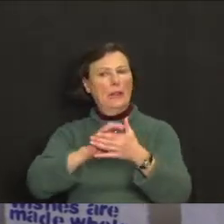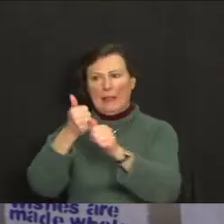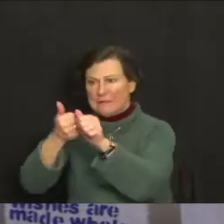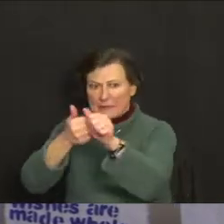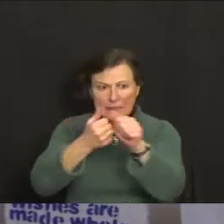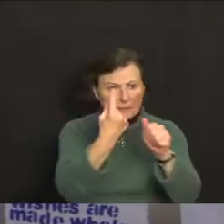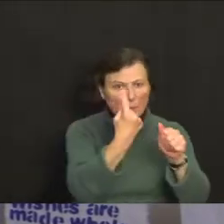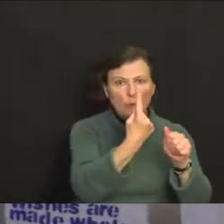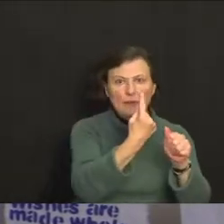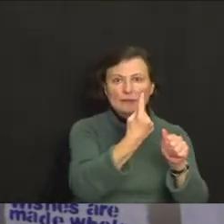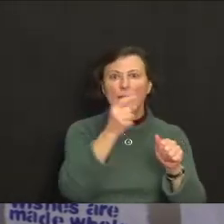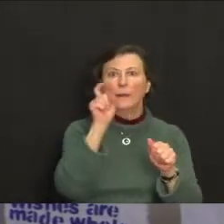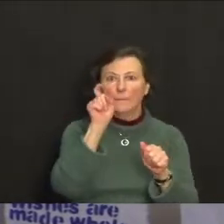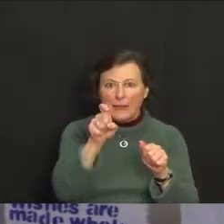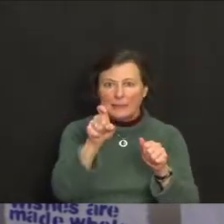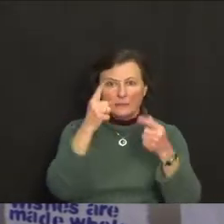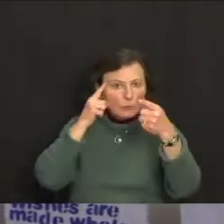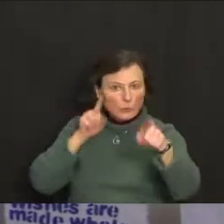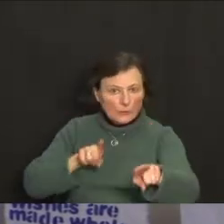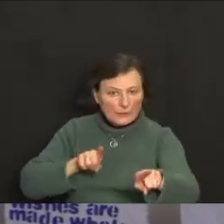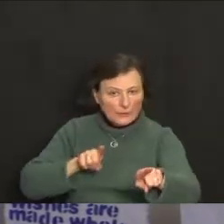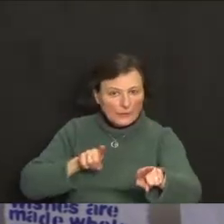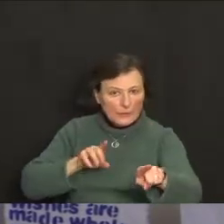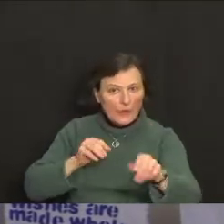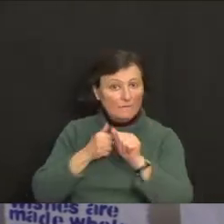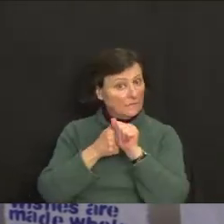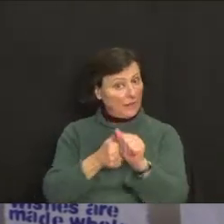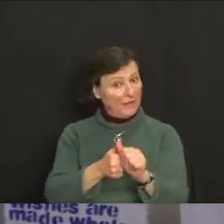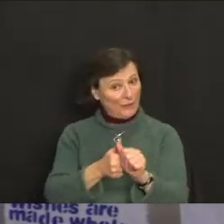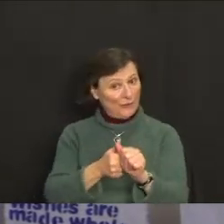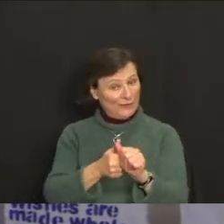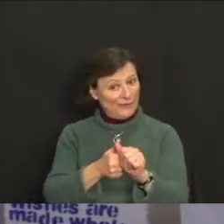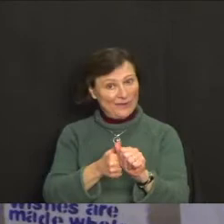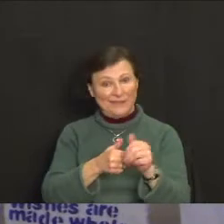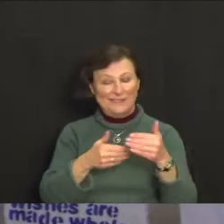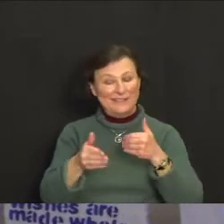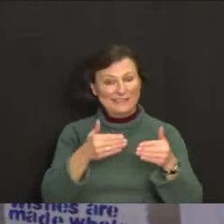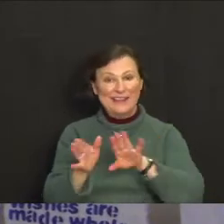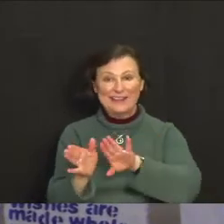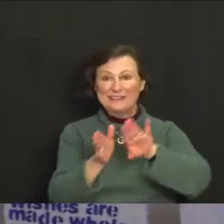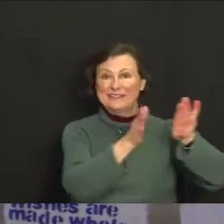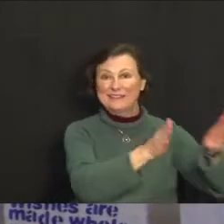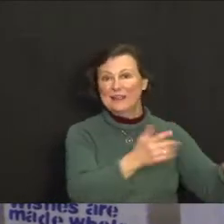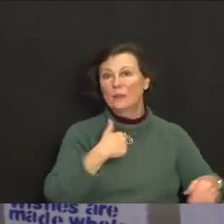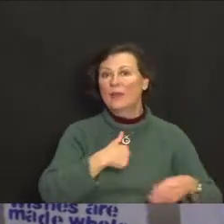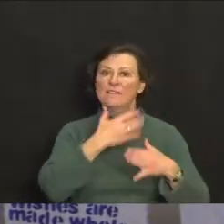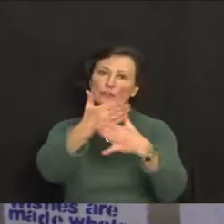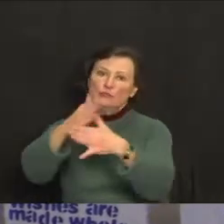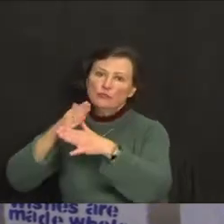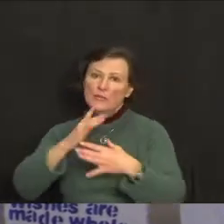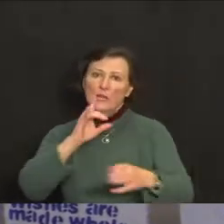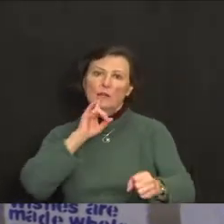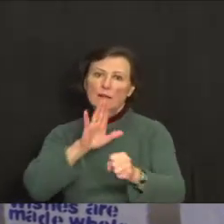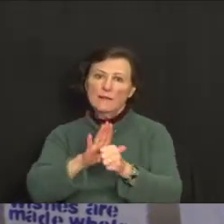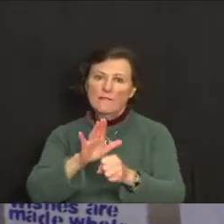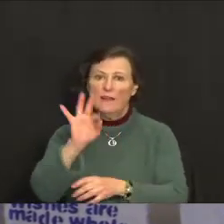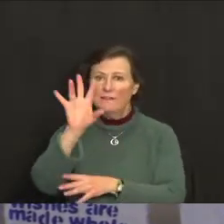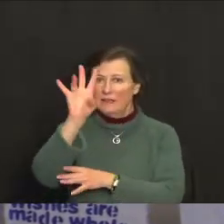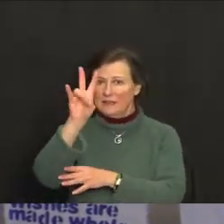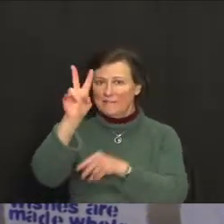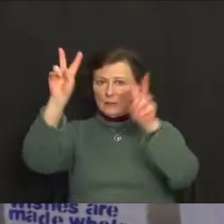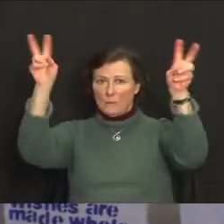religion must agree to and follow, but rather has a shared covenant of seven principles that support